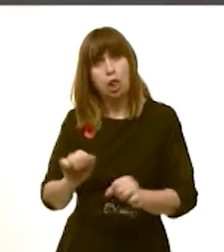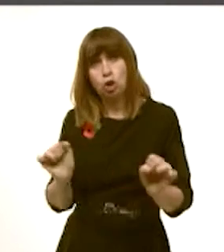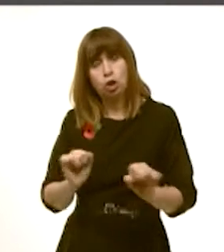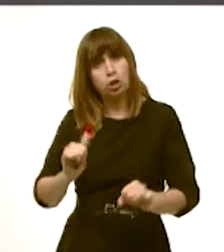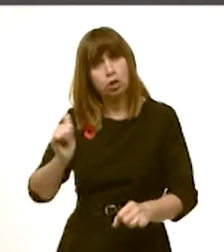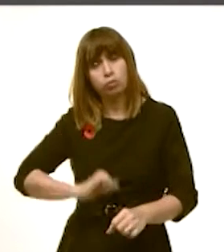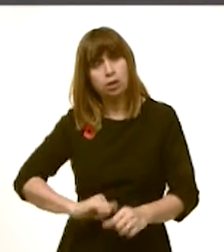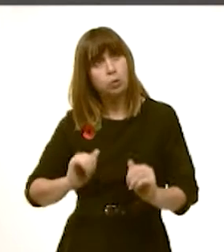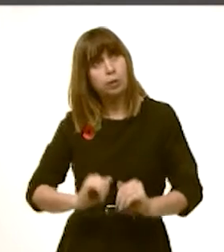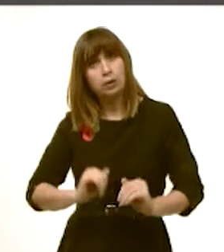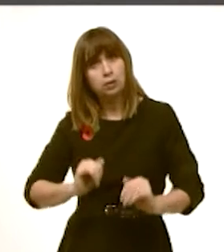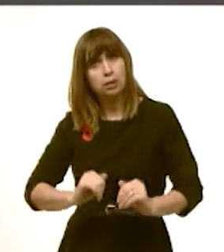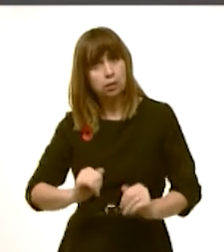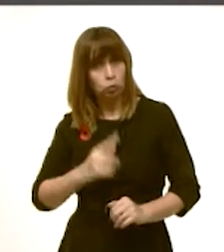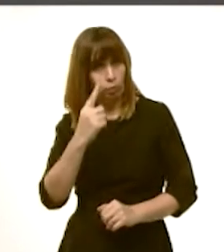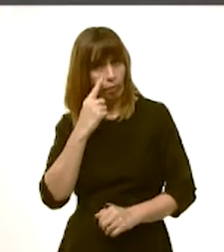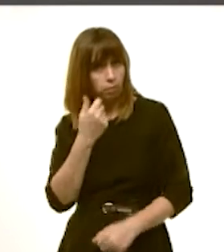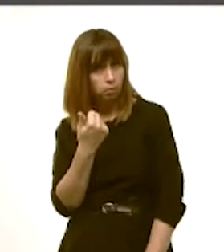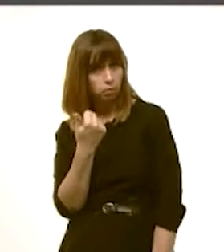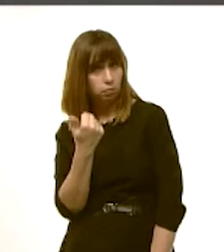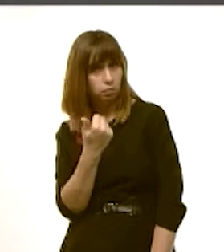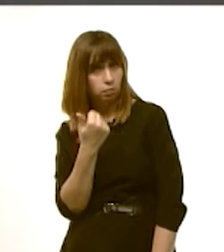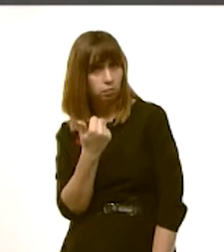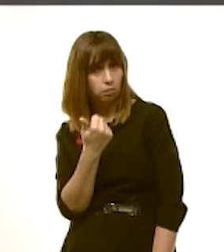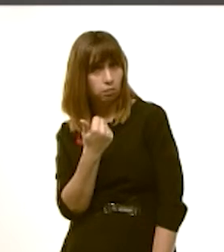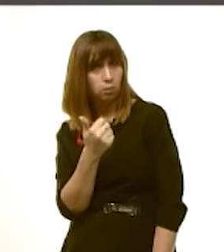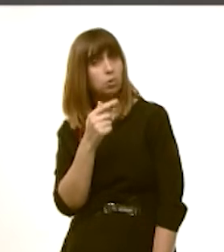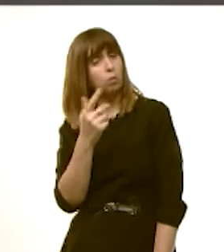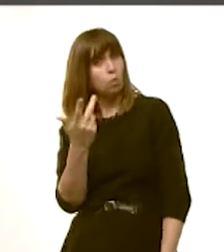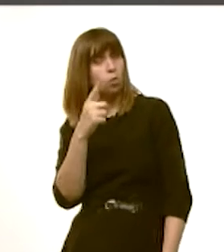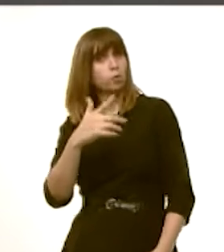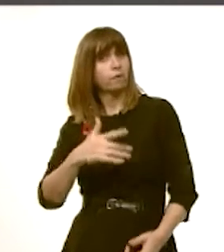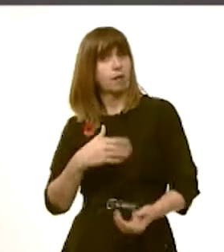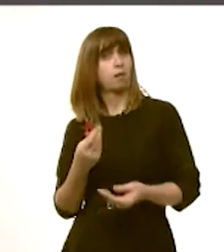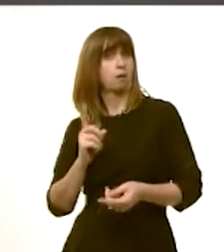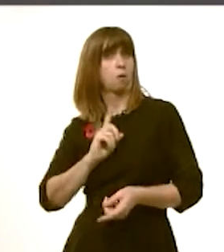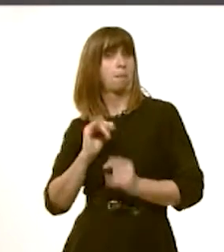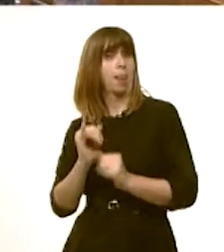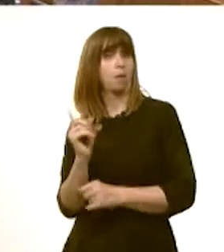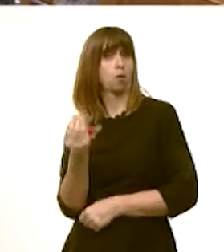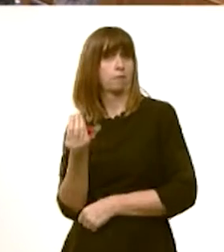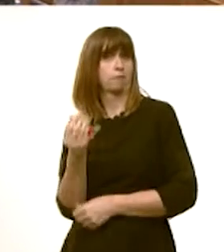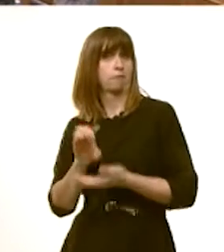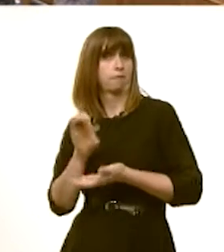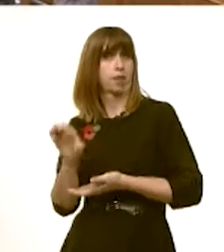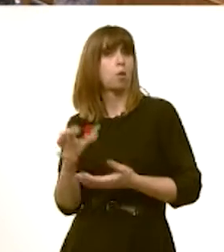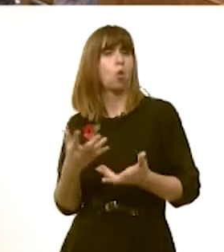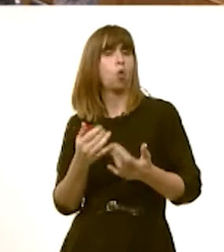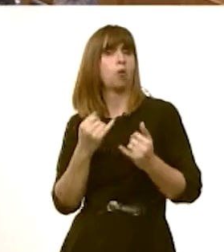Is this acceptable to you, and do you believe that it is shortage of funding that is at the heart of the problem, or is it some other problem?